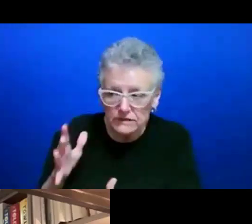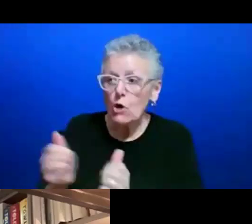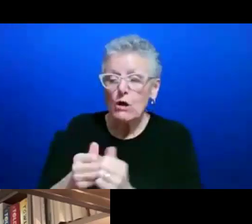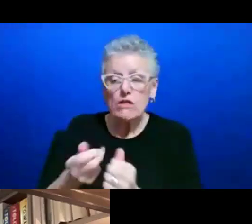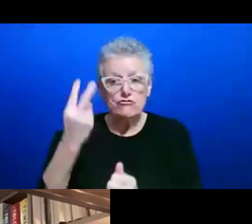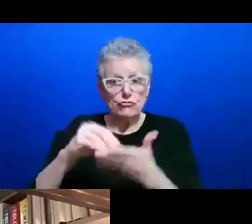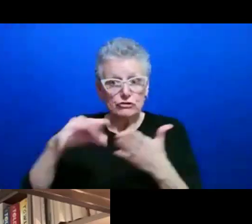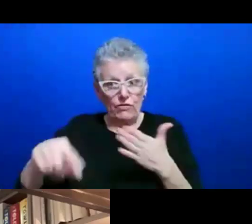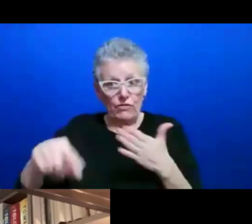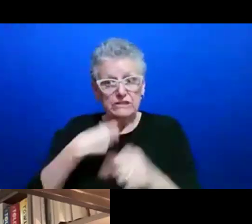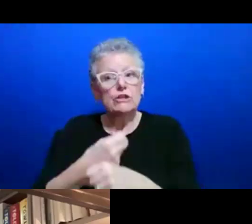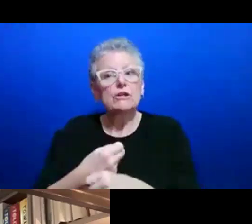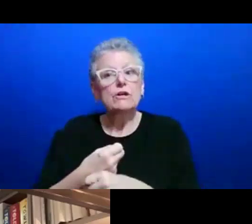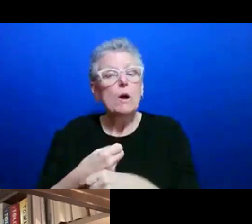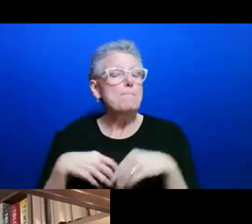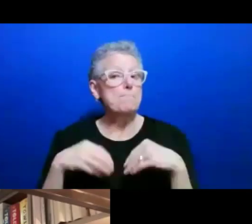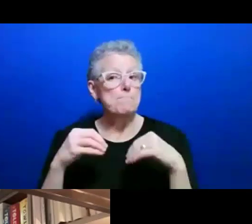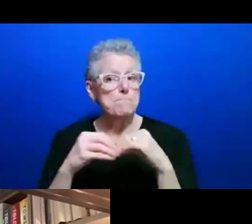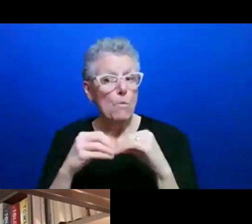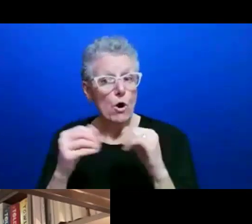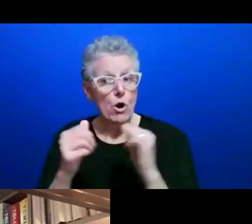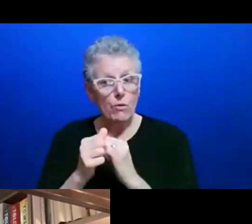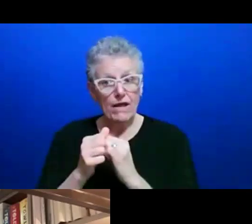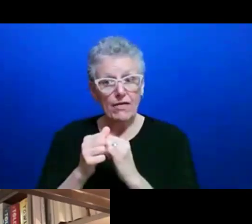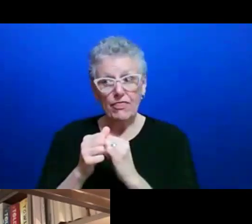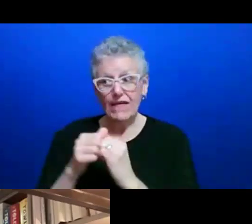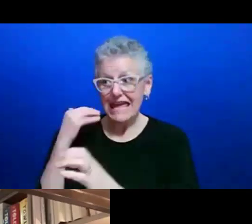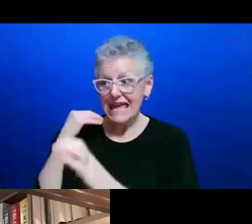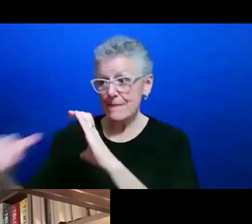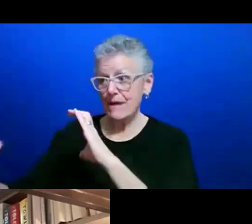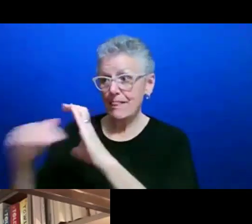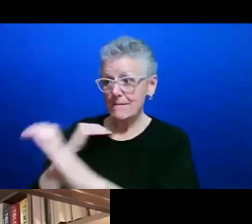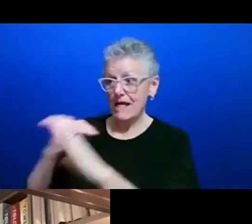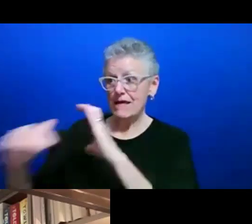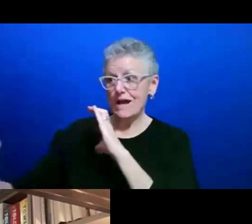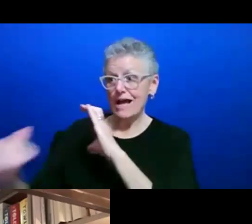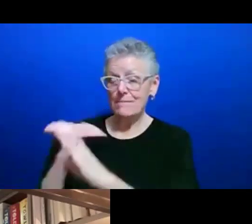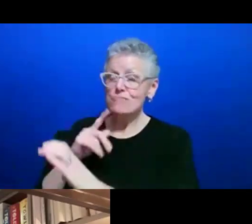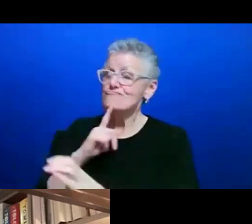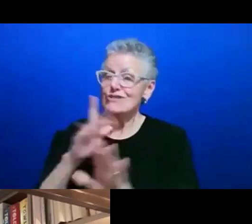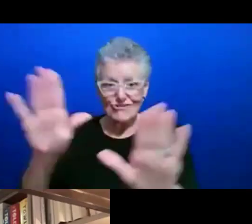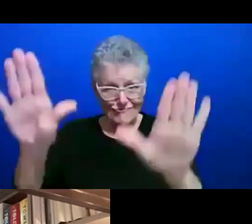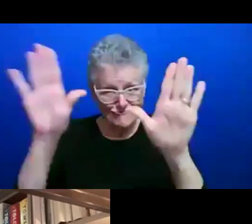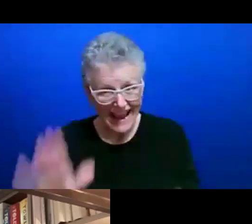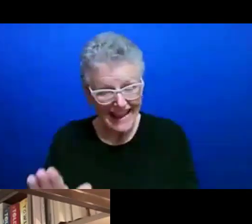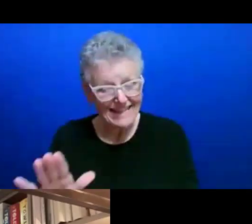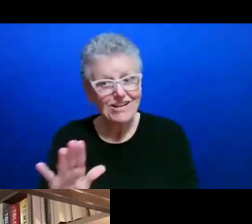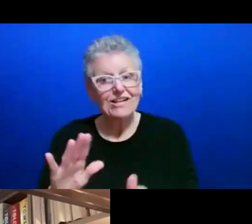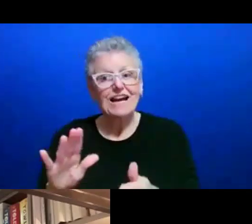that has actually been more through back and forth email, which has been really great. One, I see the student